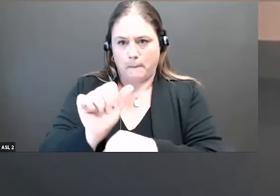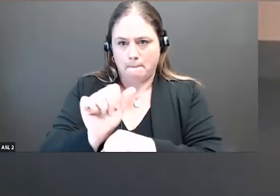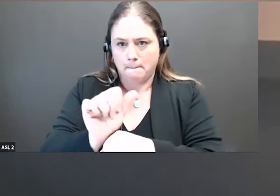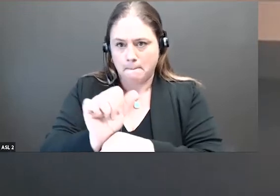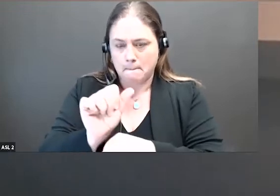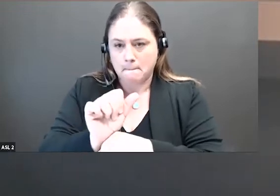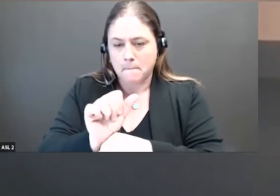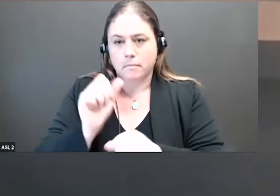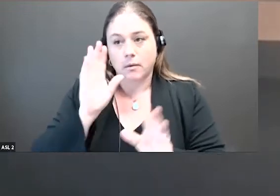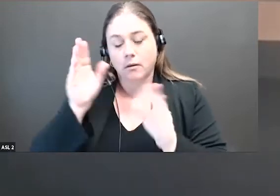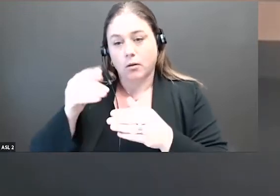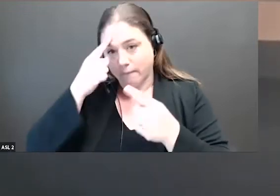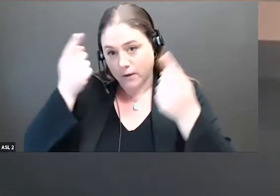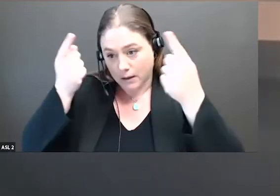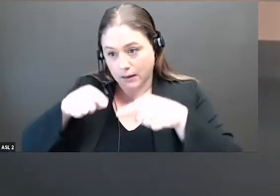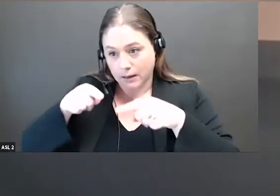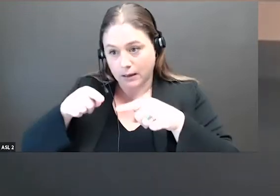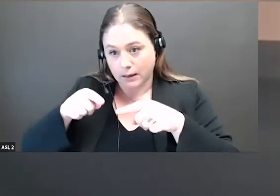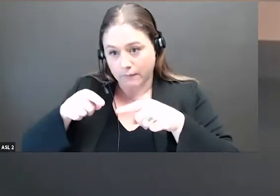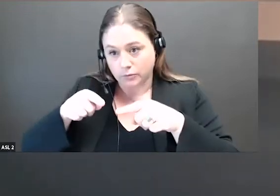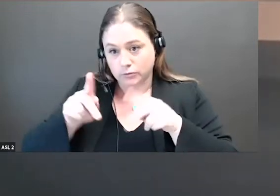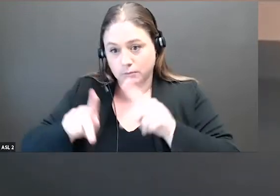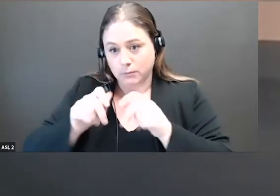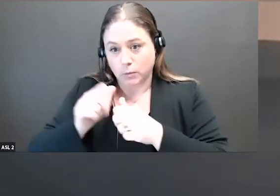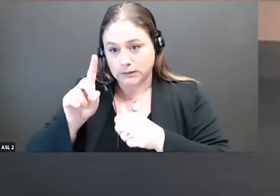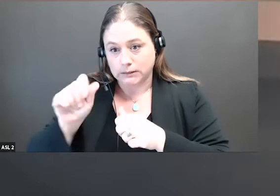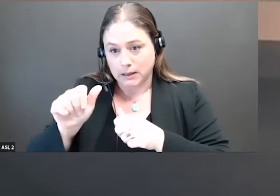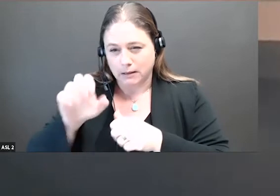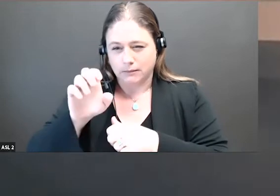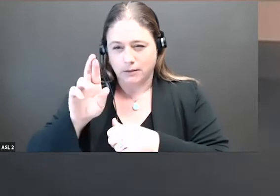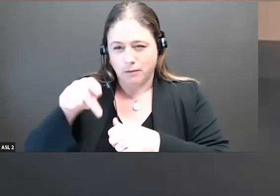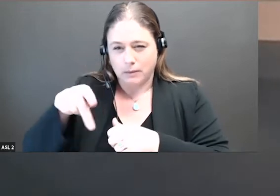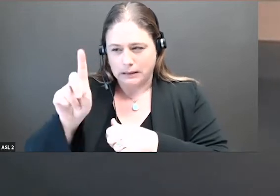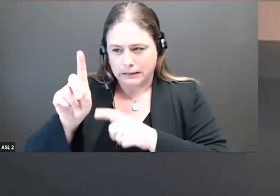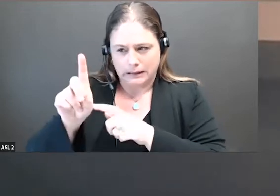the Rights of Persons with Disabilities can contribute. I'm very, very pleased to have